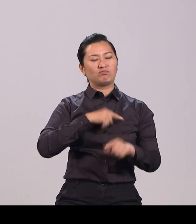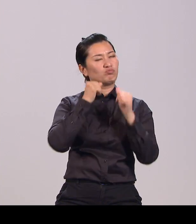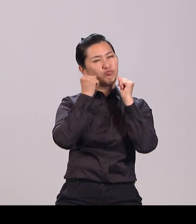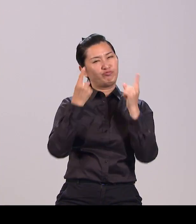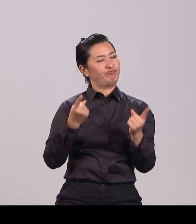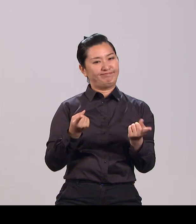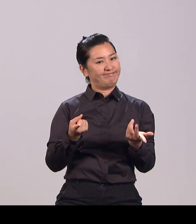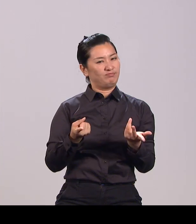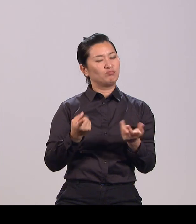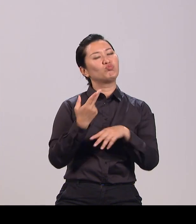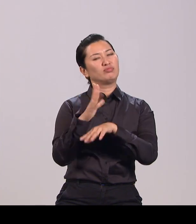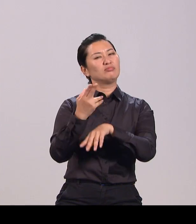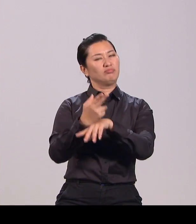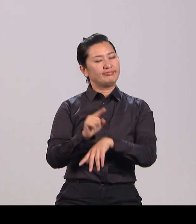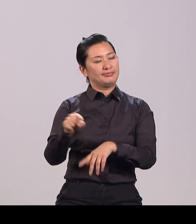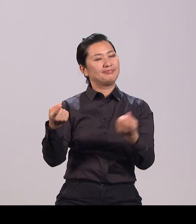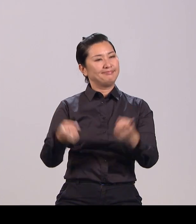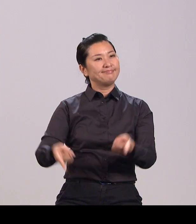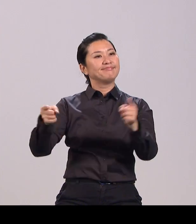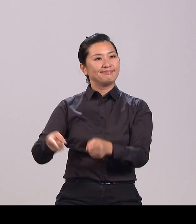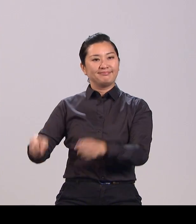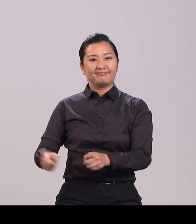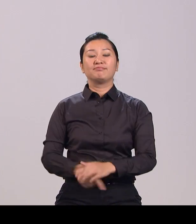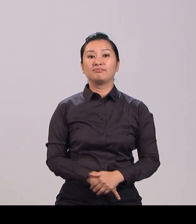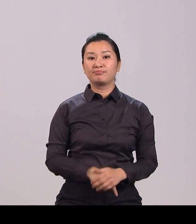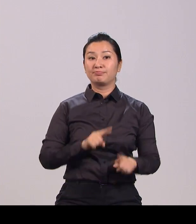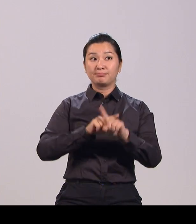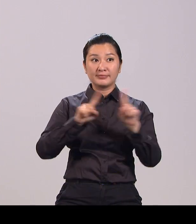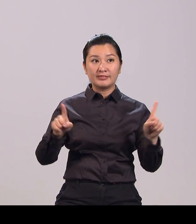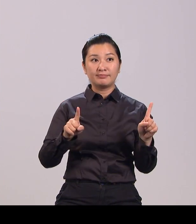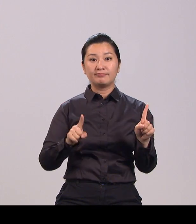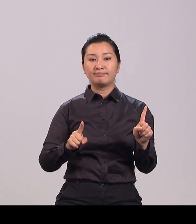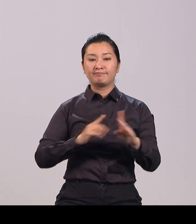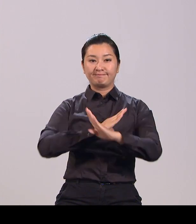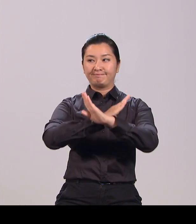Such attacks are almost impossible to prevent completely because they are inspired by ISIS.